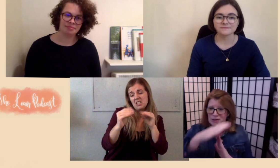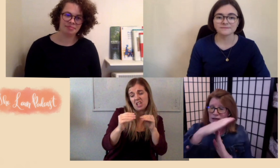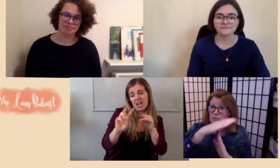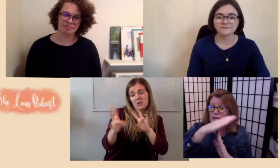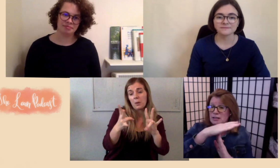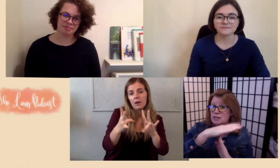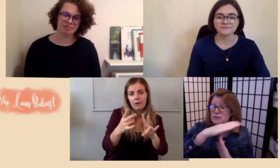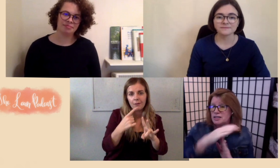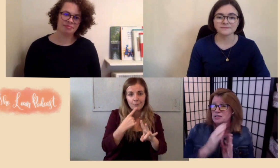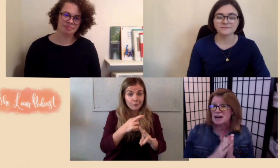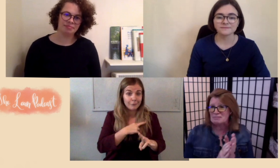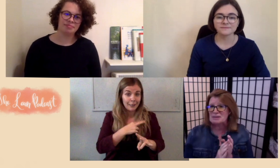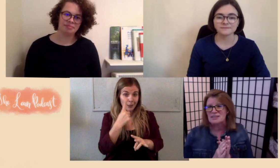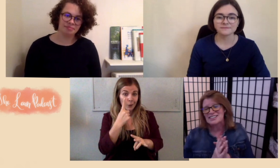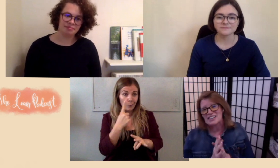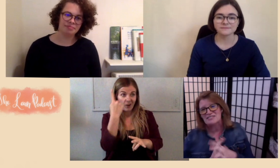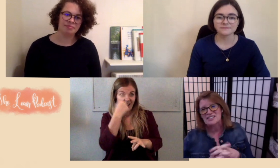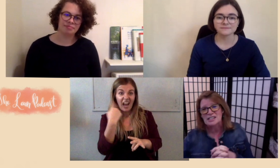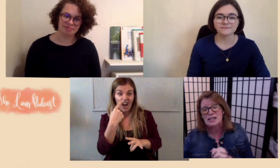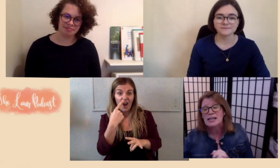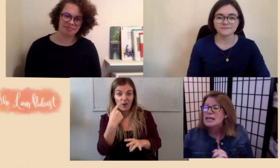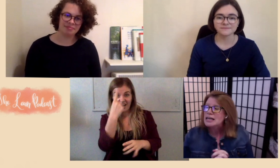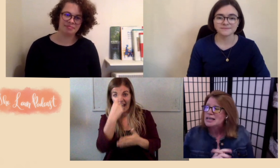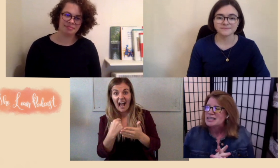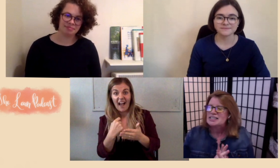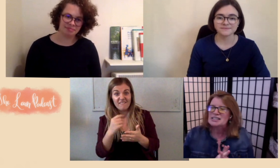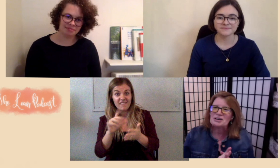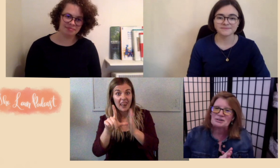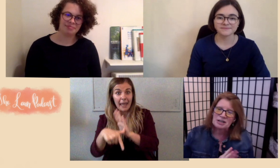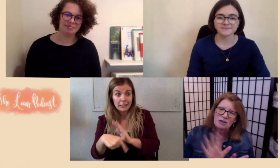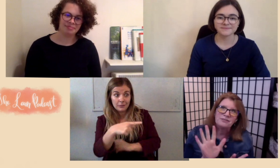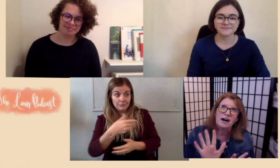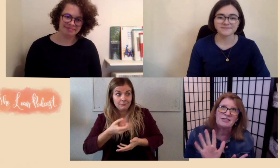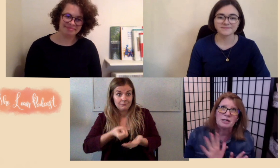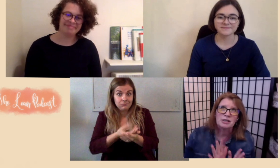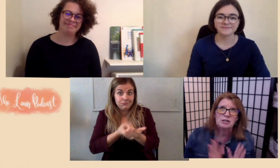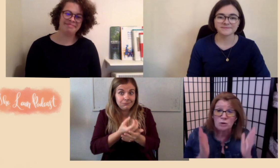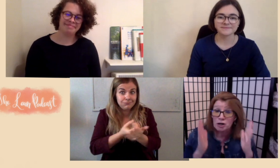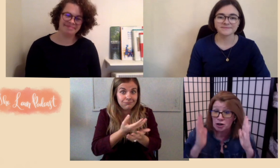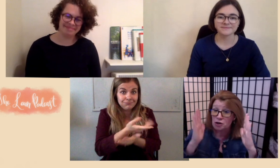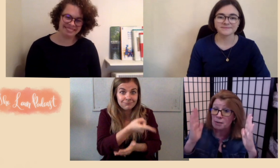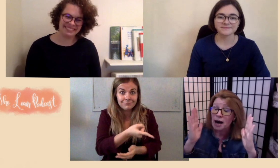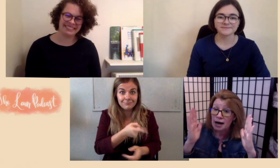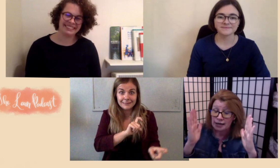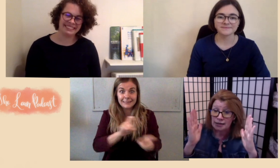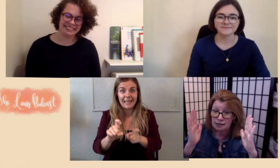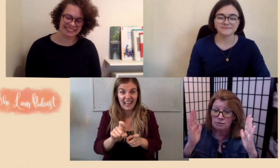okay, we really do need to talk about this now. A five minute story in your mind.